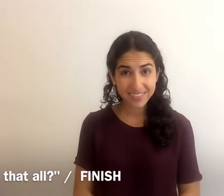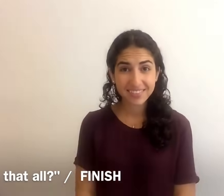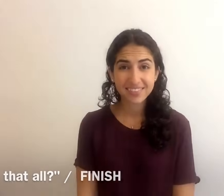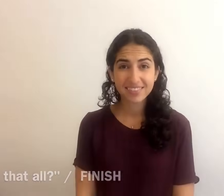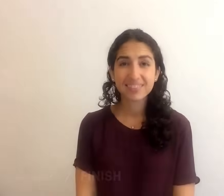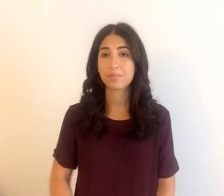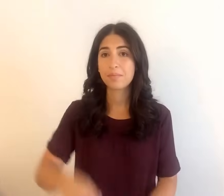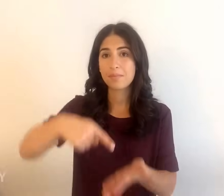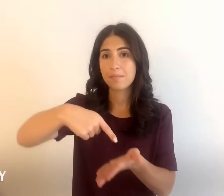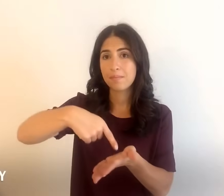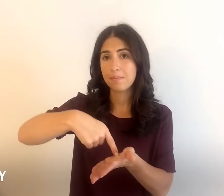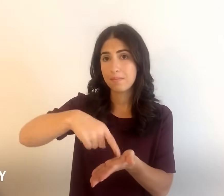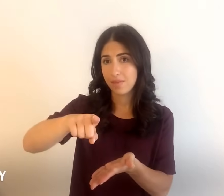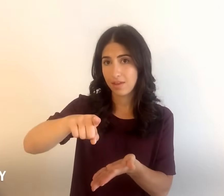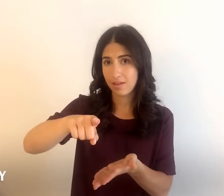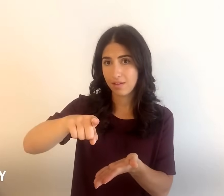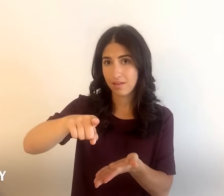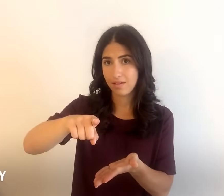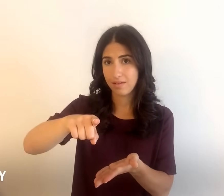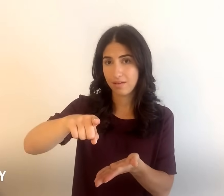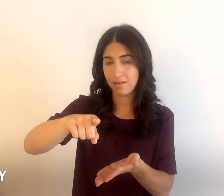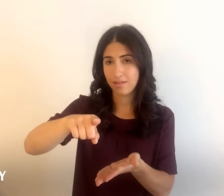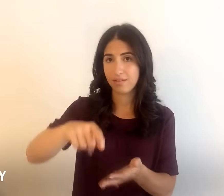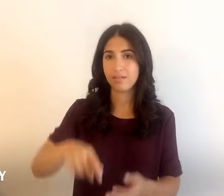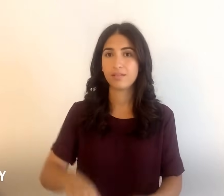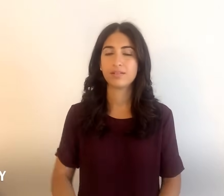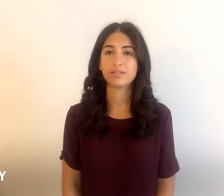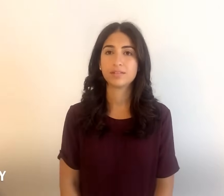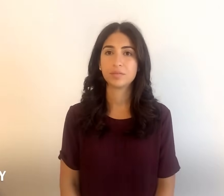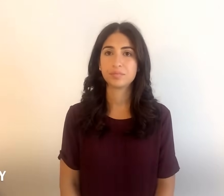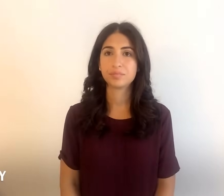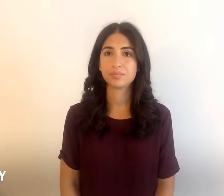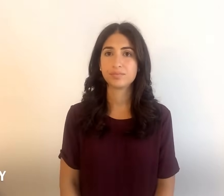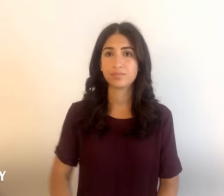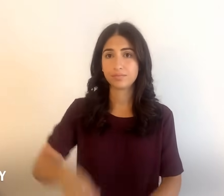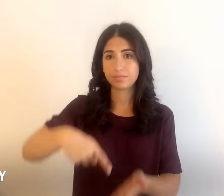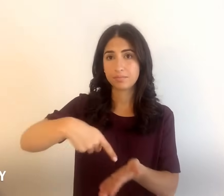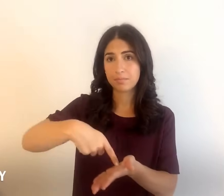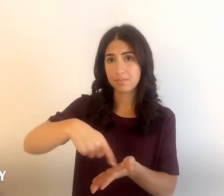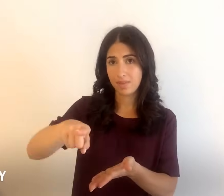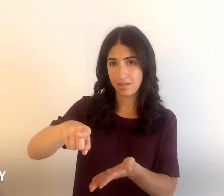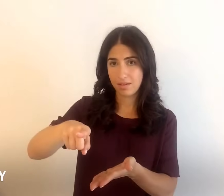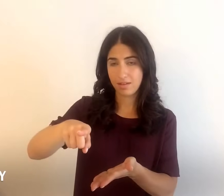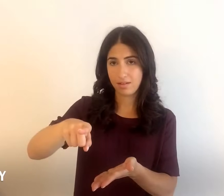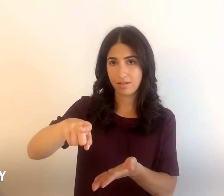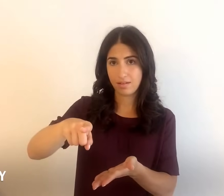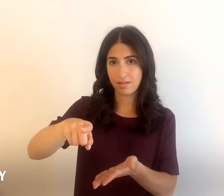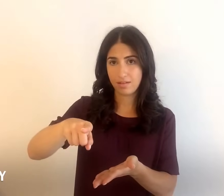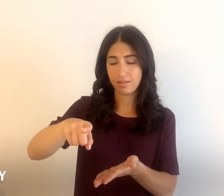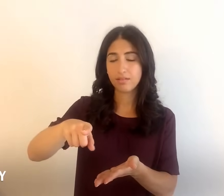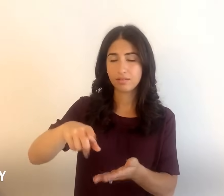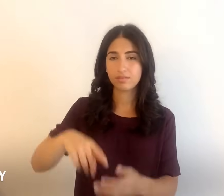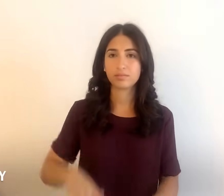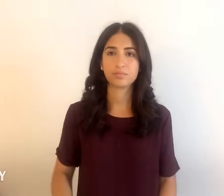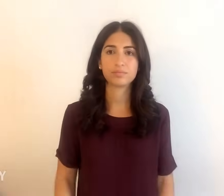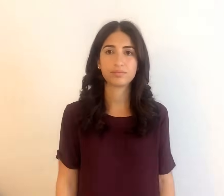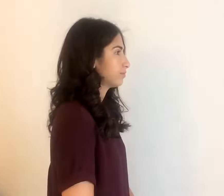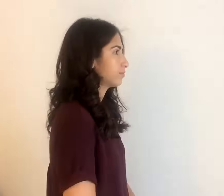sign FINISH?